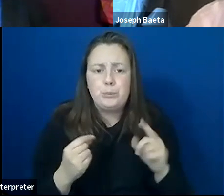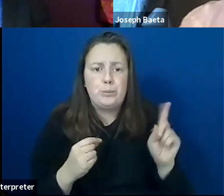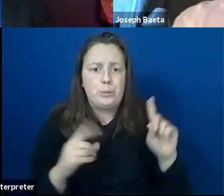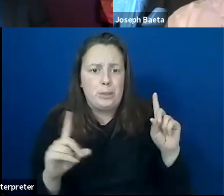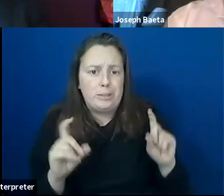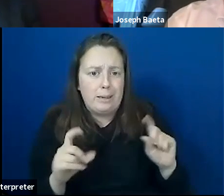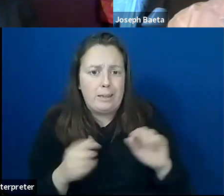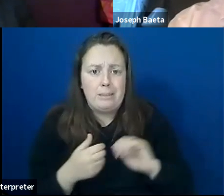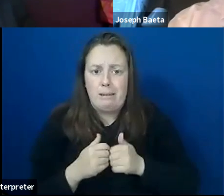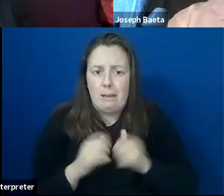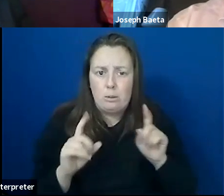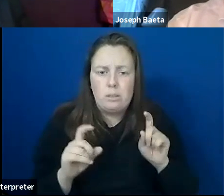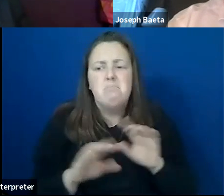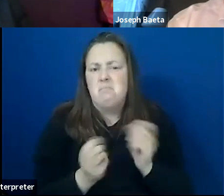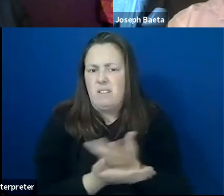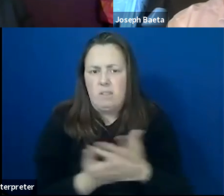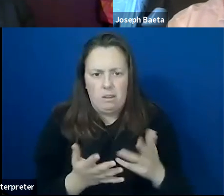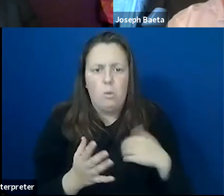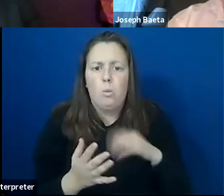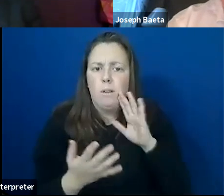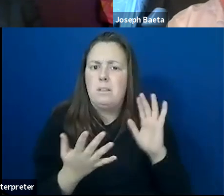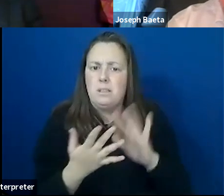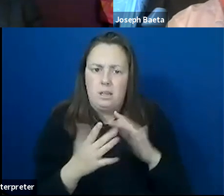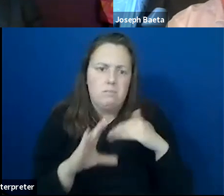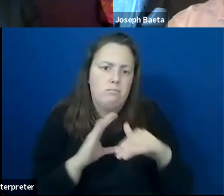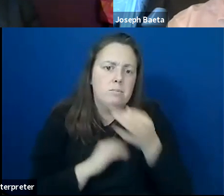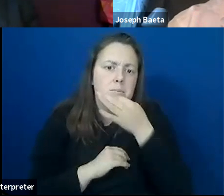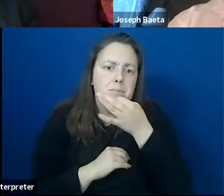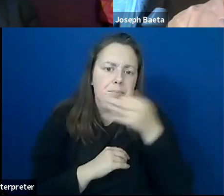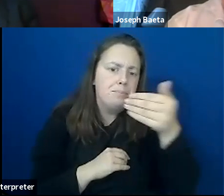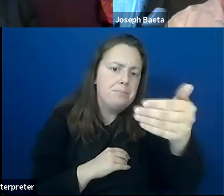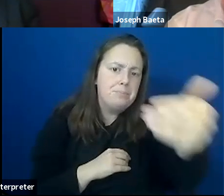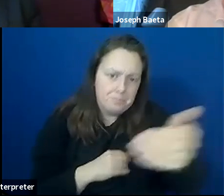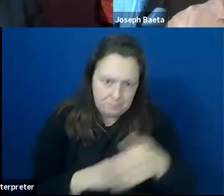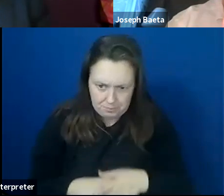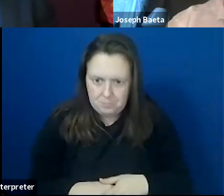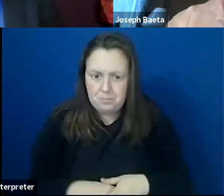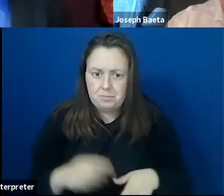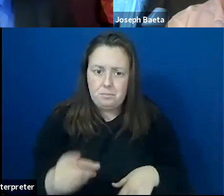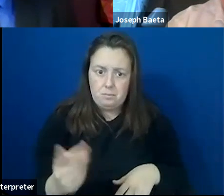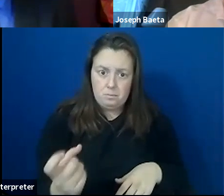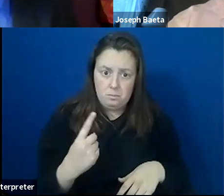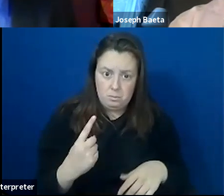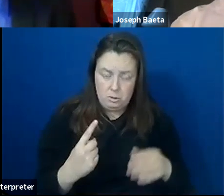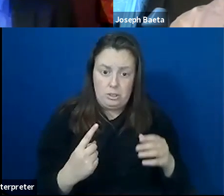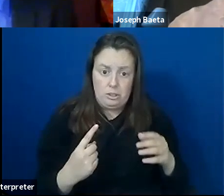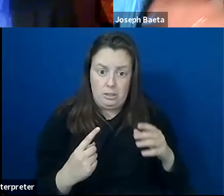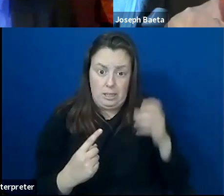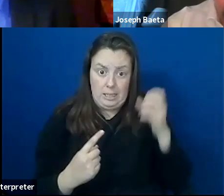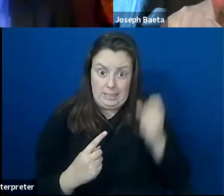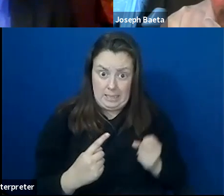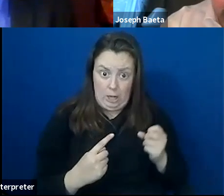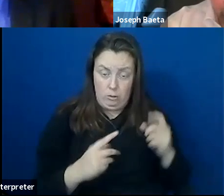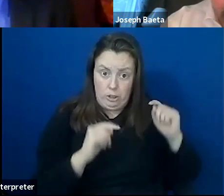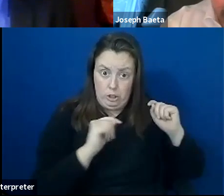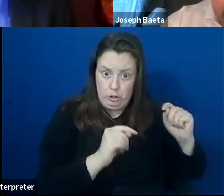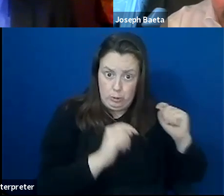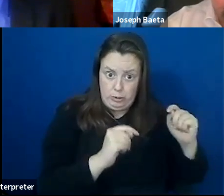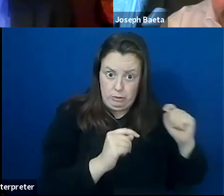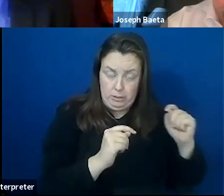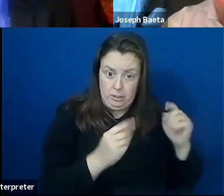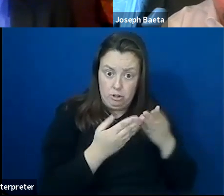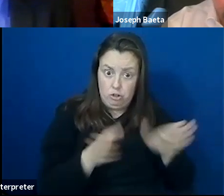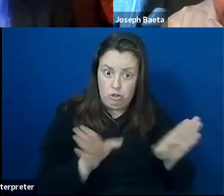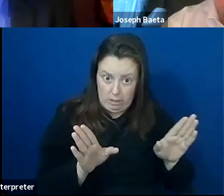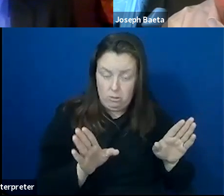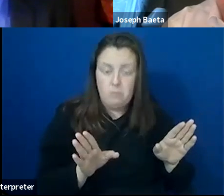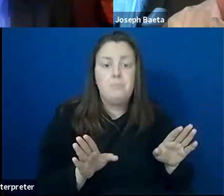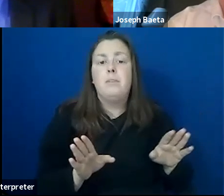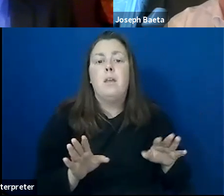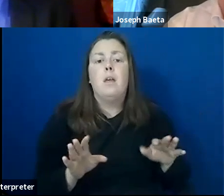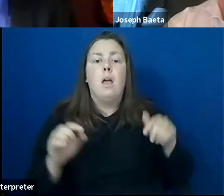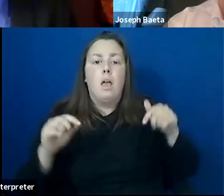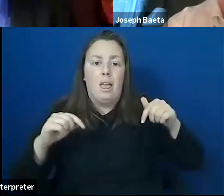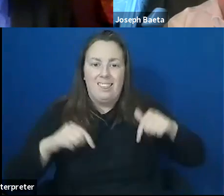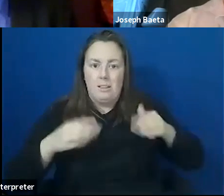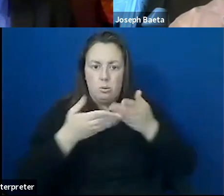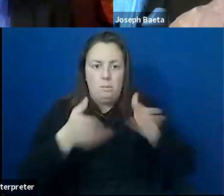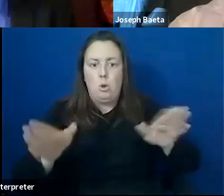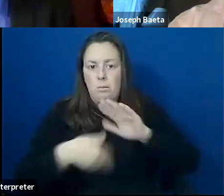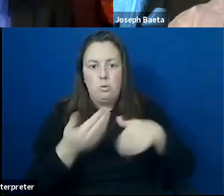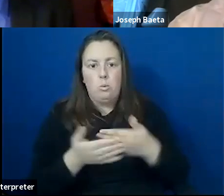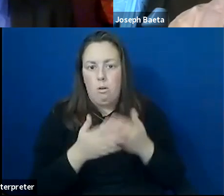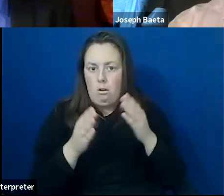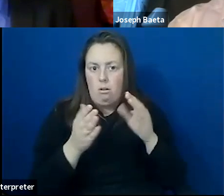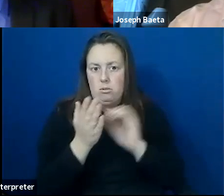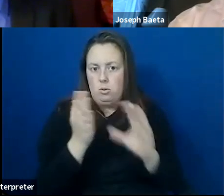Joseph Baeta: there's a question here thanks many there's a question here about the La students getting Tutoring on Saturdays if we have Saturday Tutoring So yes, this will not be a de la versus versus in person program this would be open to all students registered with non public schools.